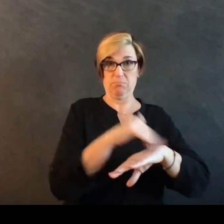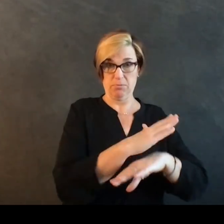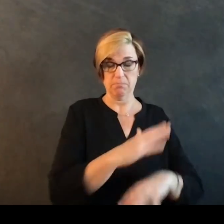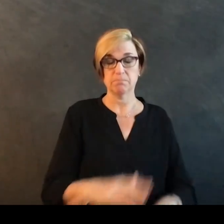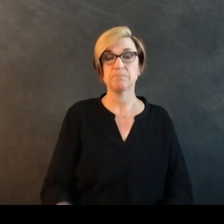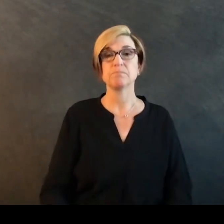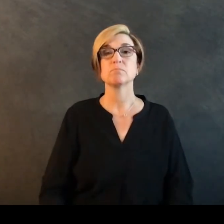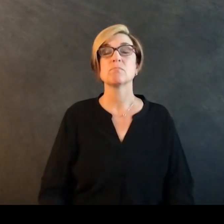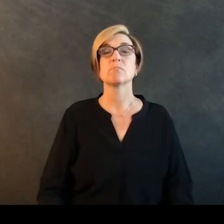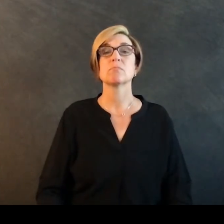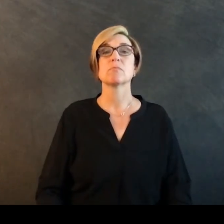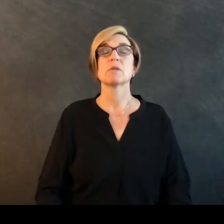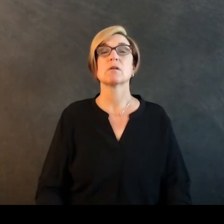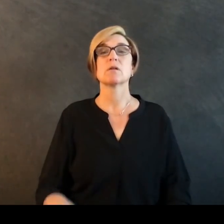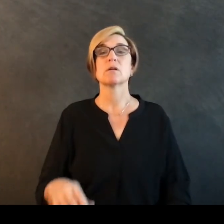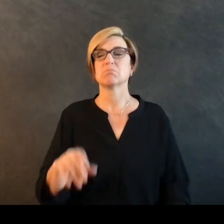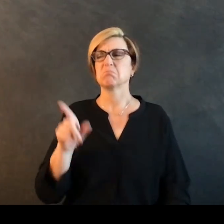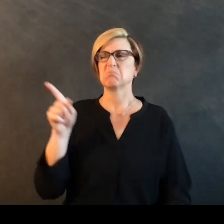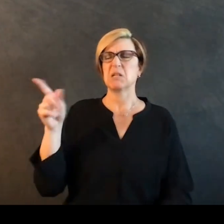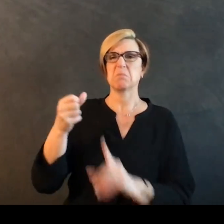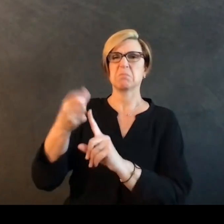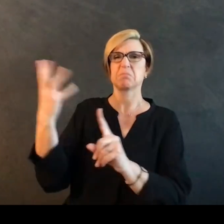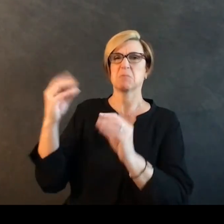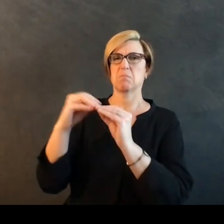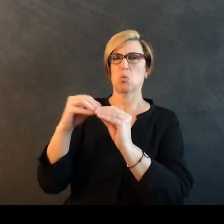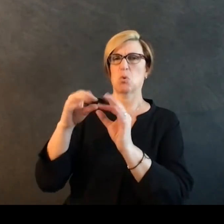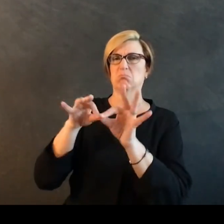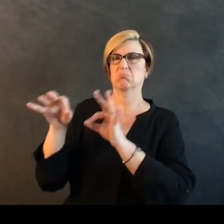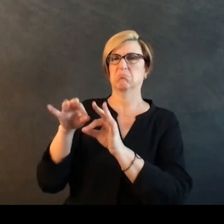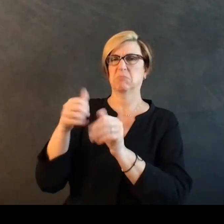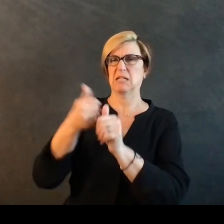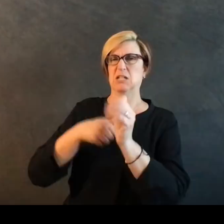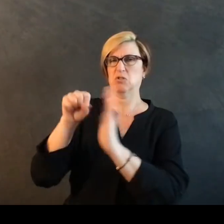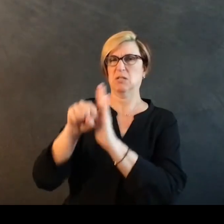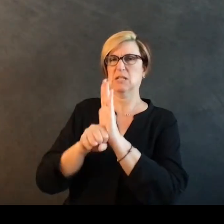states that have received those ventilators we're just this team is